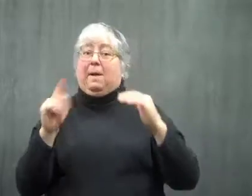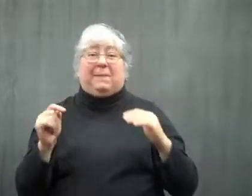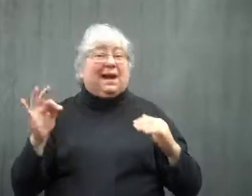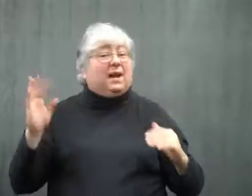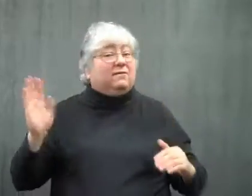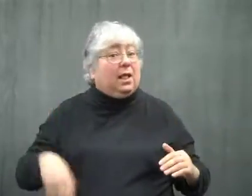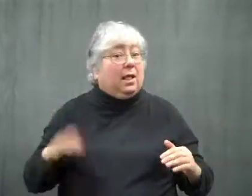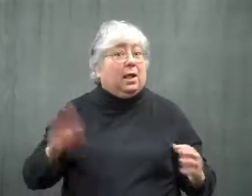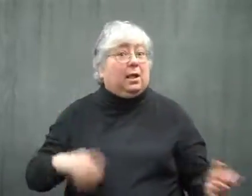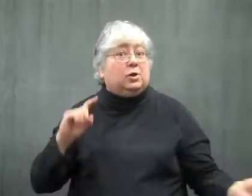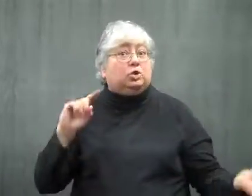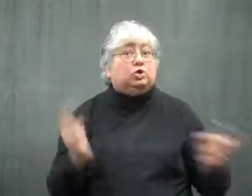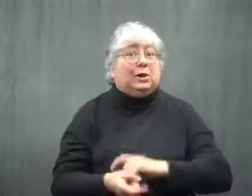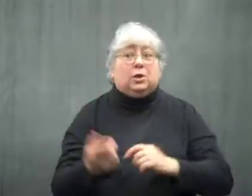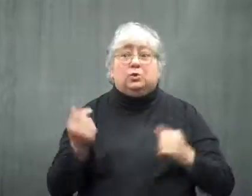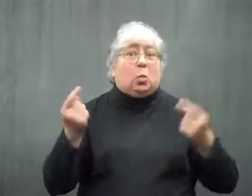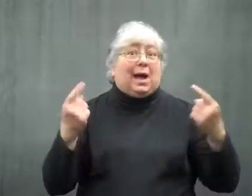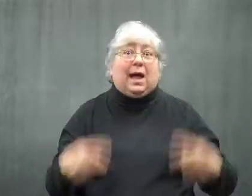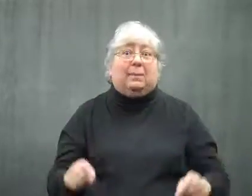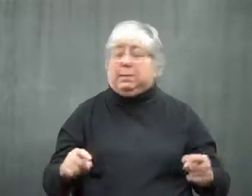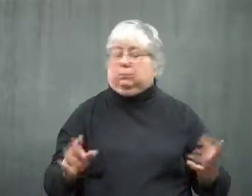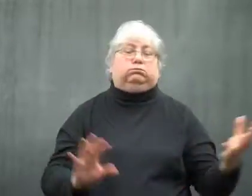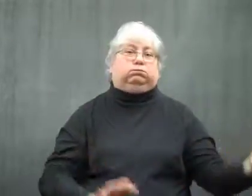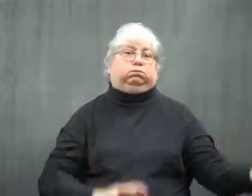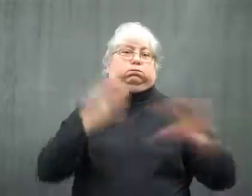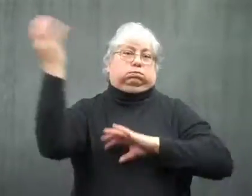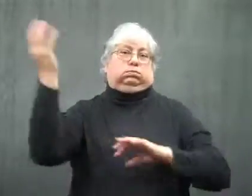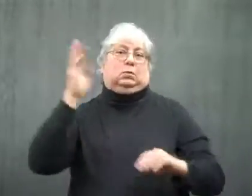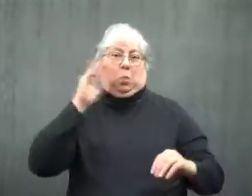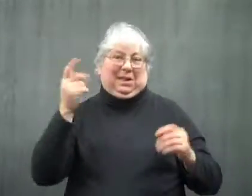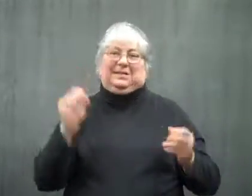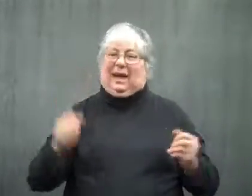If changes aren't made, the results could be disastrous.